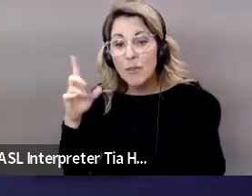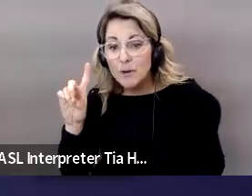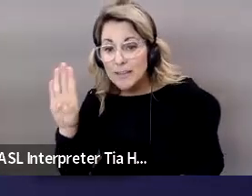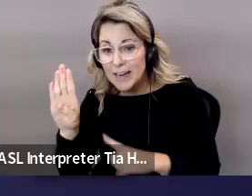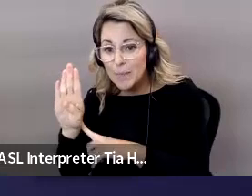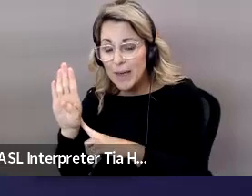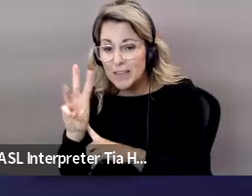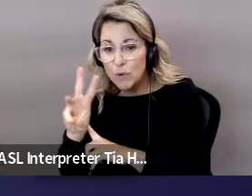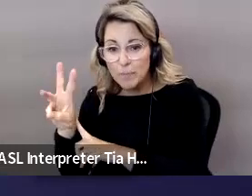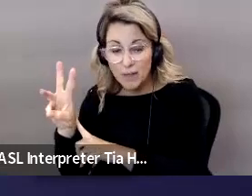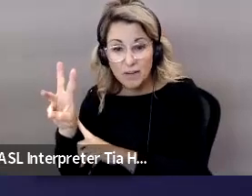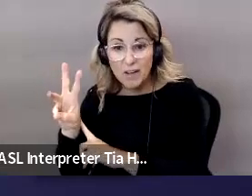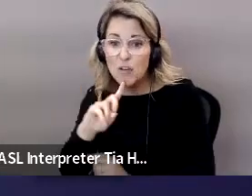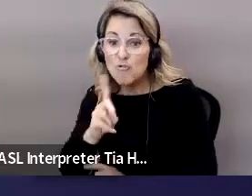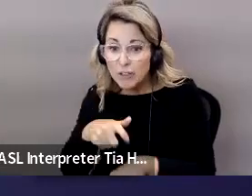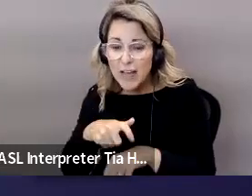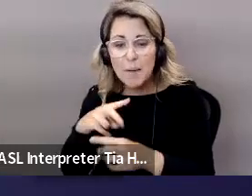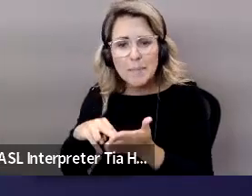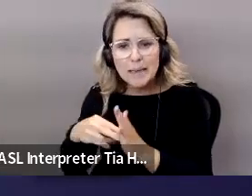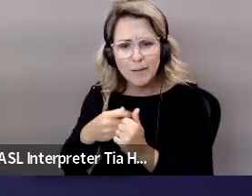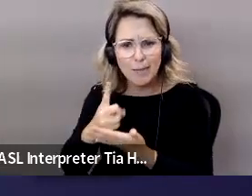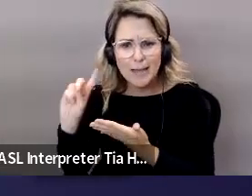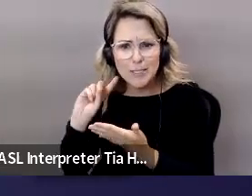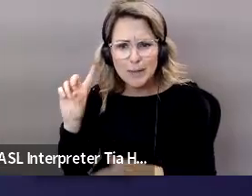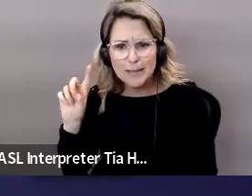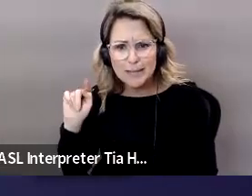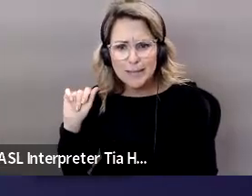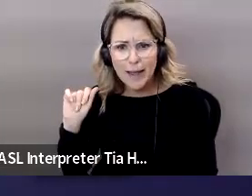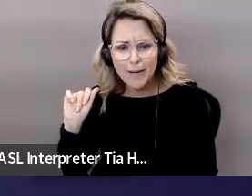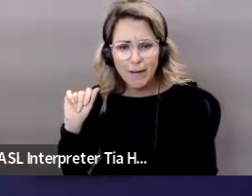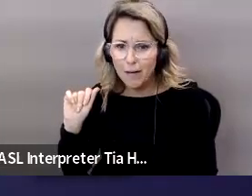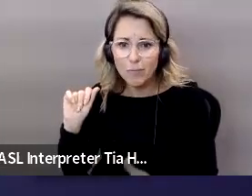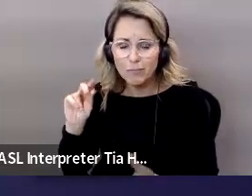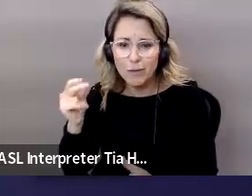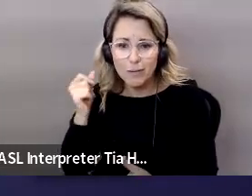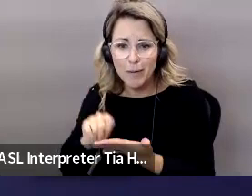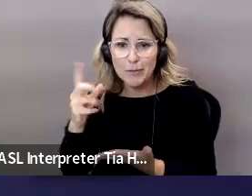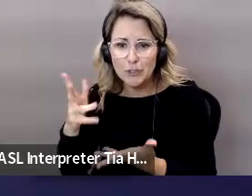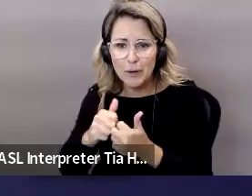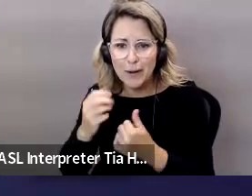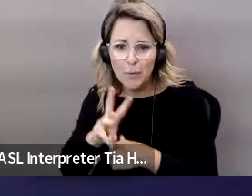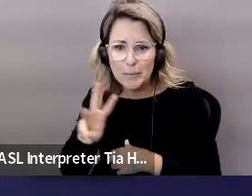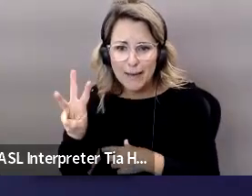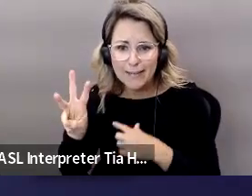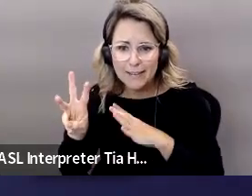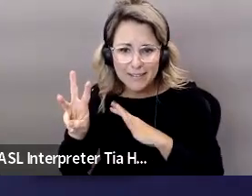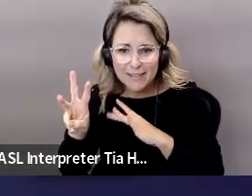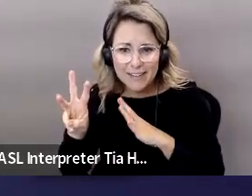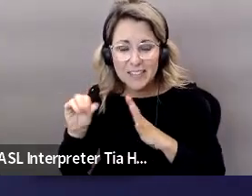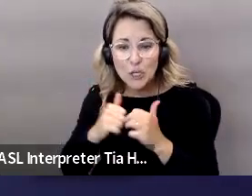you know, in real time. We can get last week's data on any number of phenomena at a national